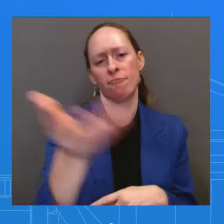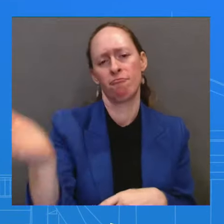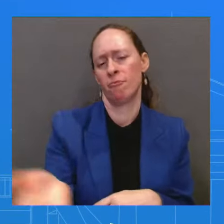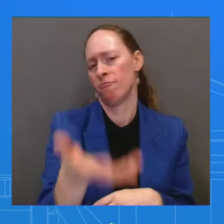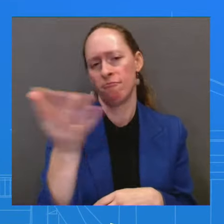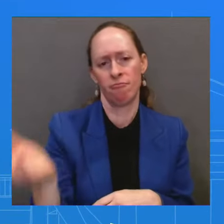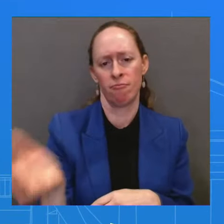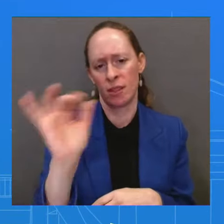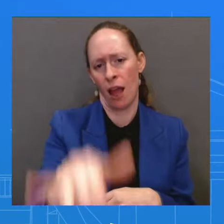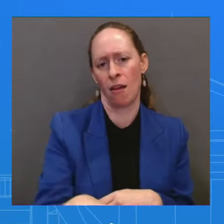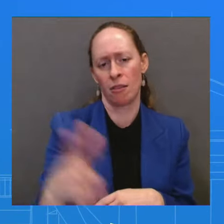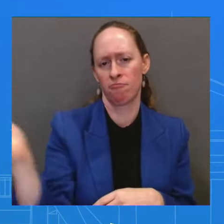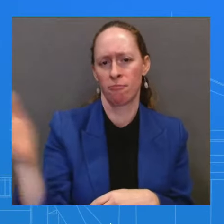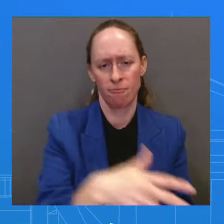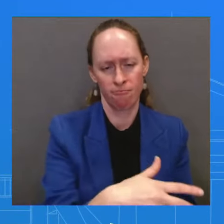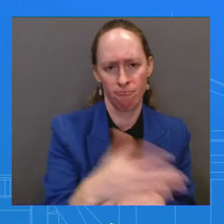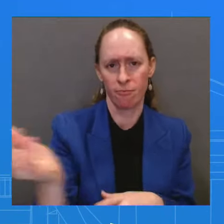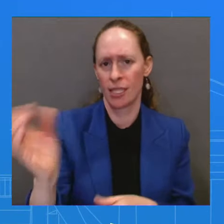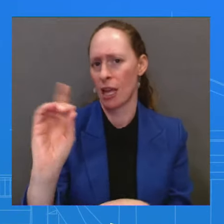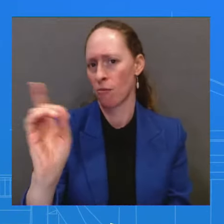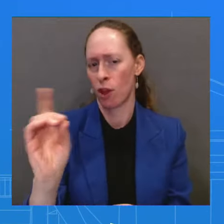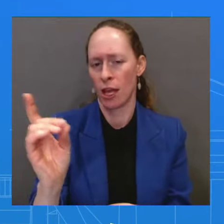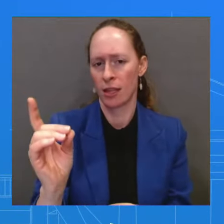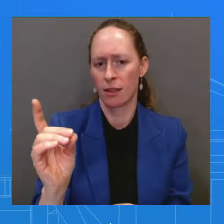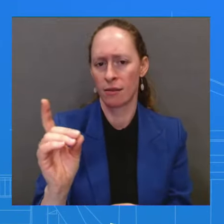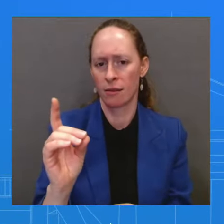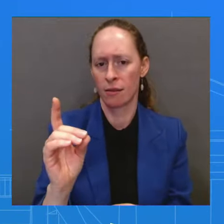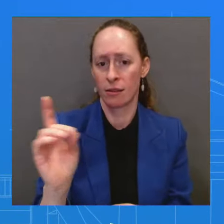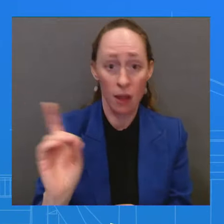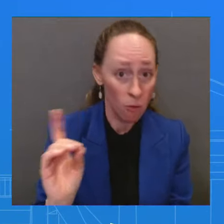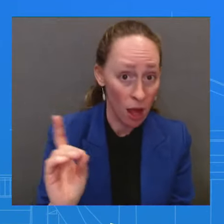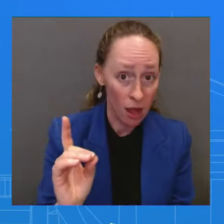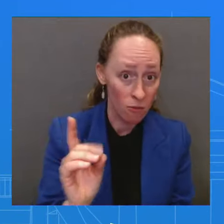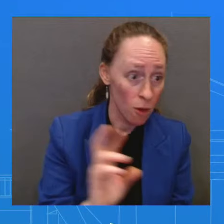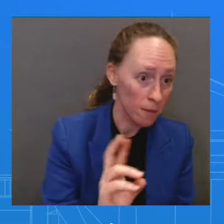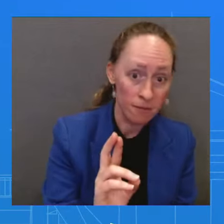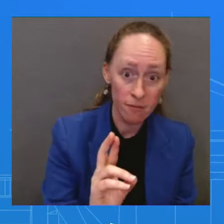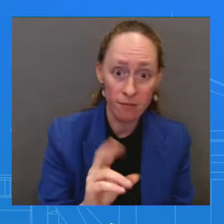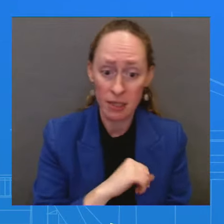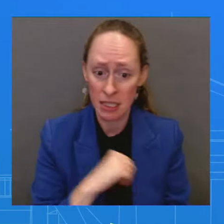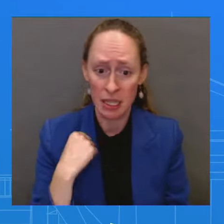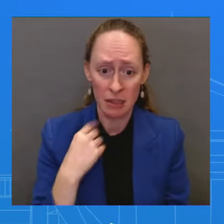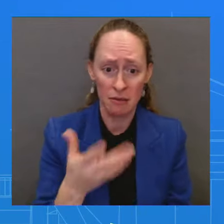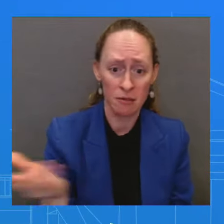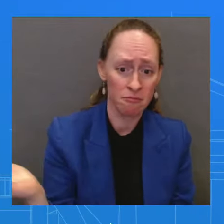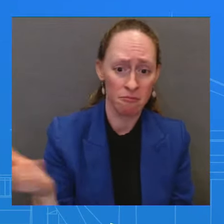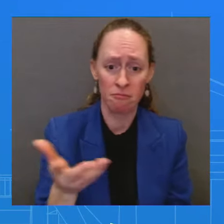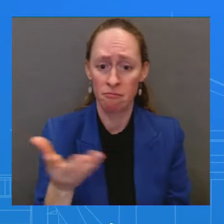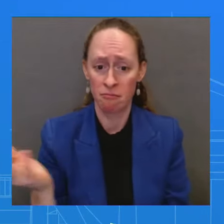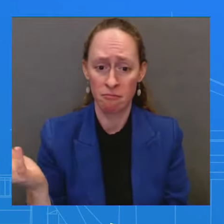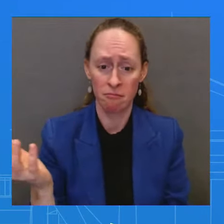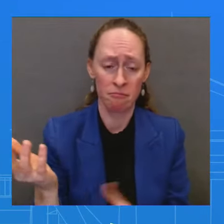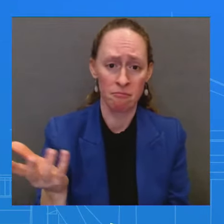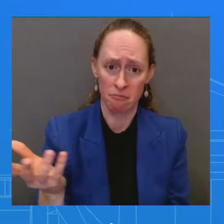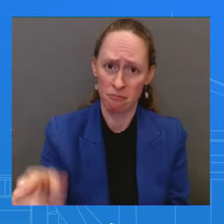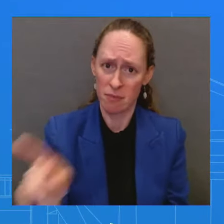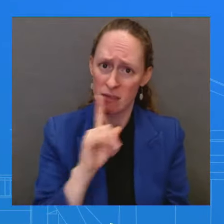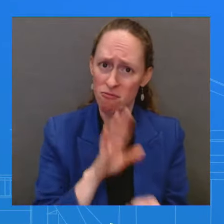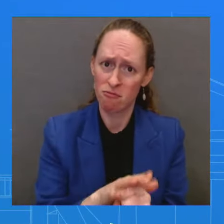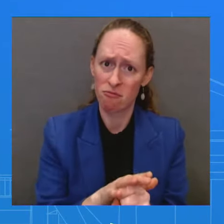and Republicans in the Senate have made. And so, we want to make sure -- we want to see that commitment continue for the -- for the people of Ukraine.